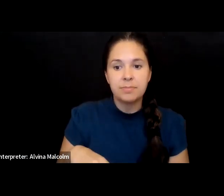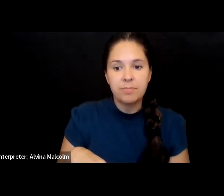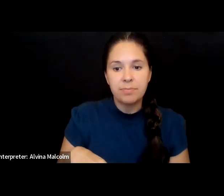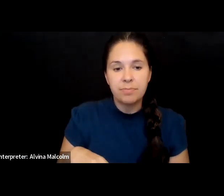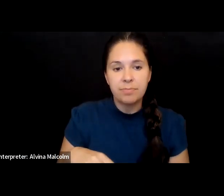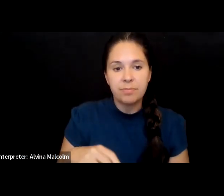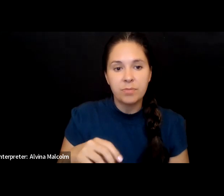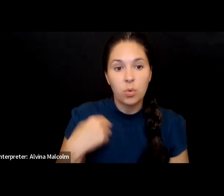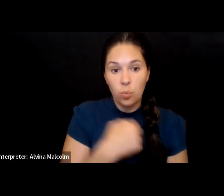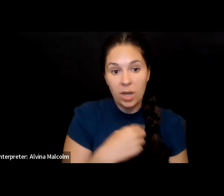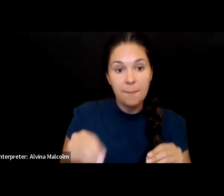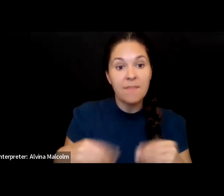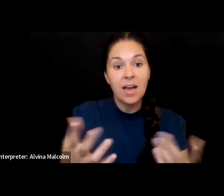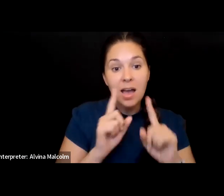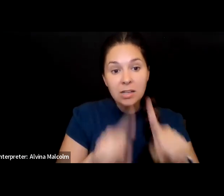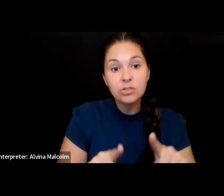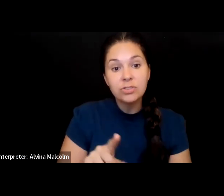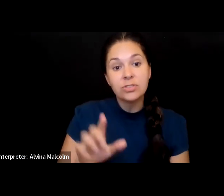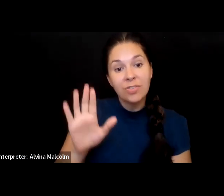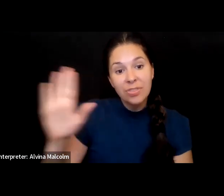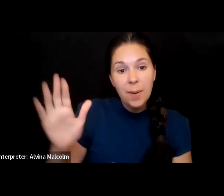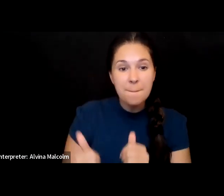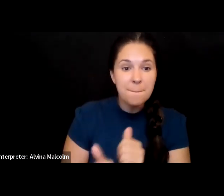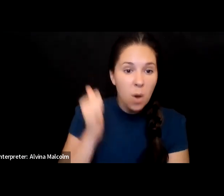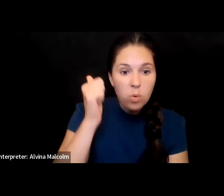seat in the EOC. I don't sit in the